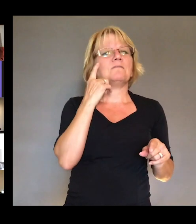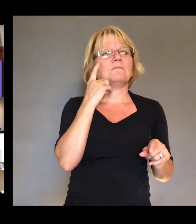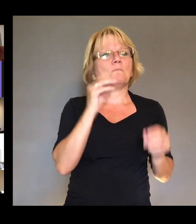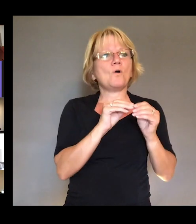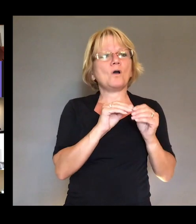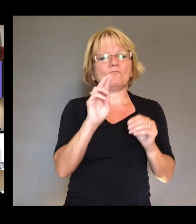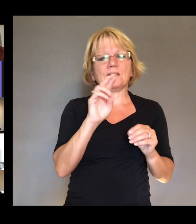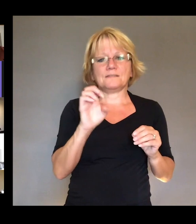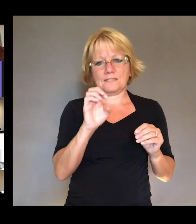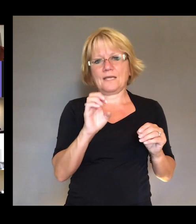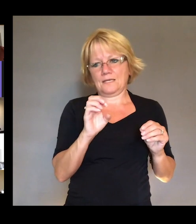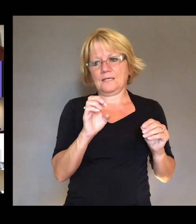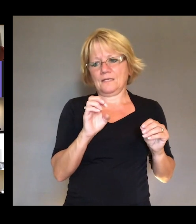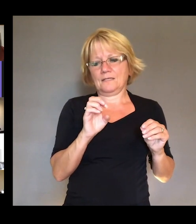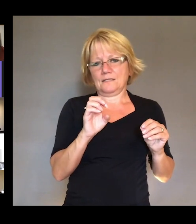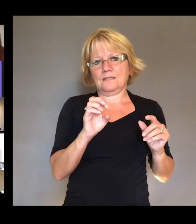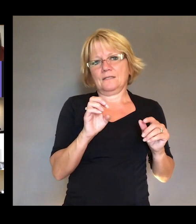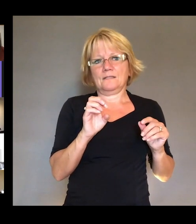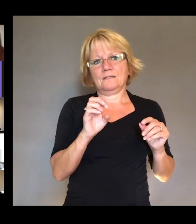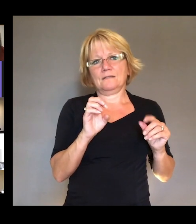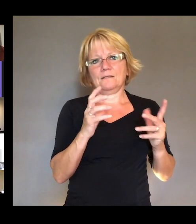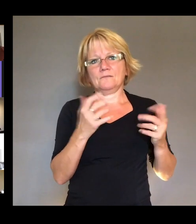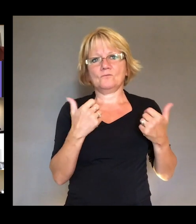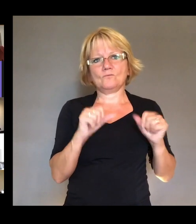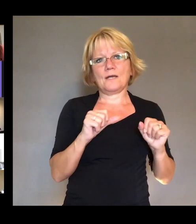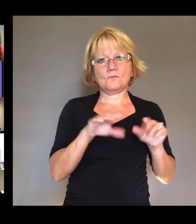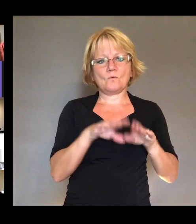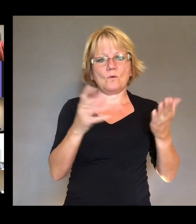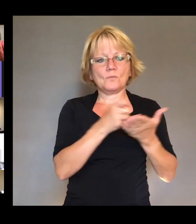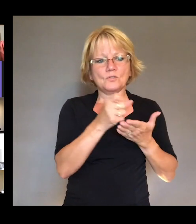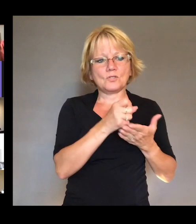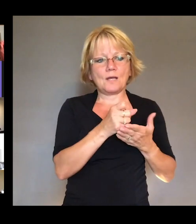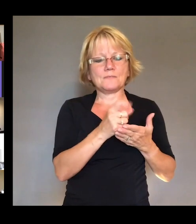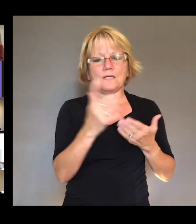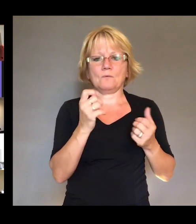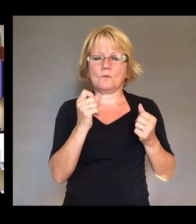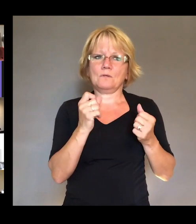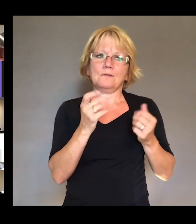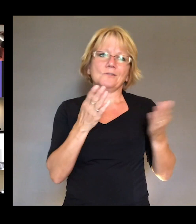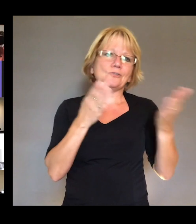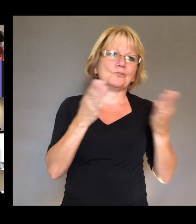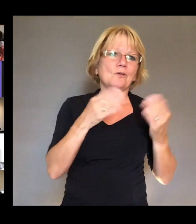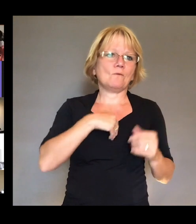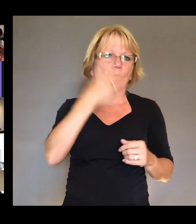to open predominantly shops that will predominantly service white males.